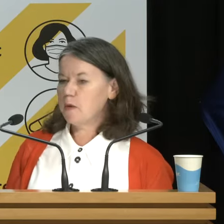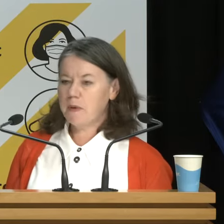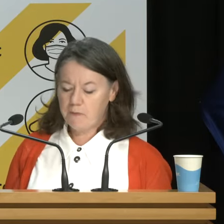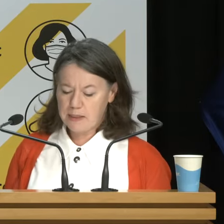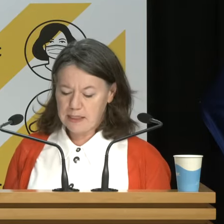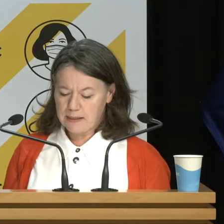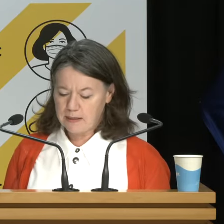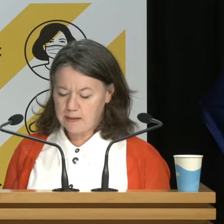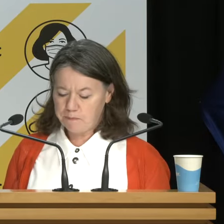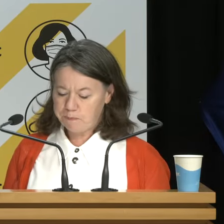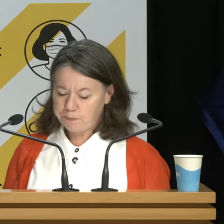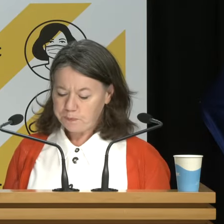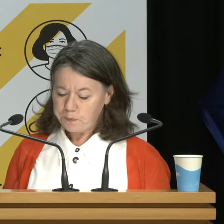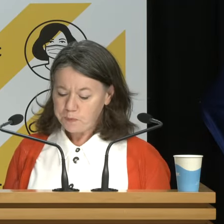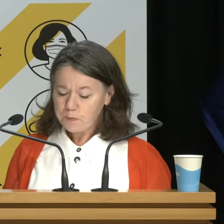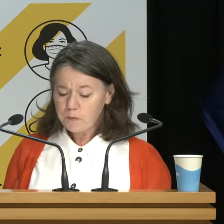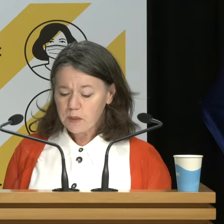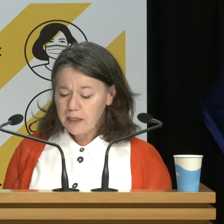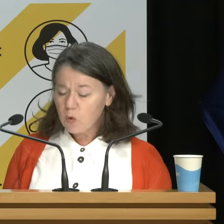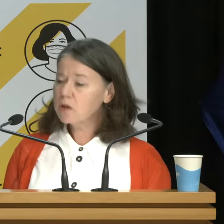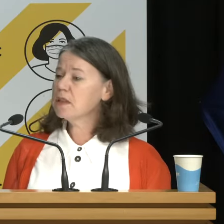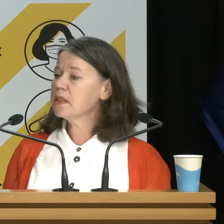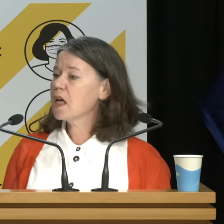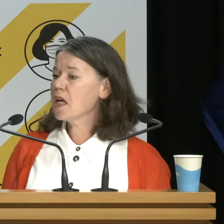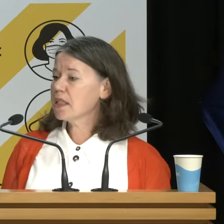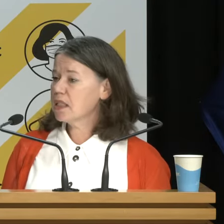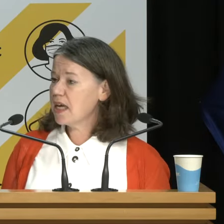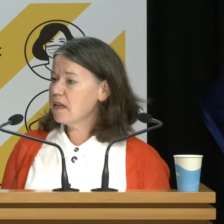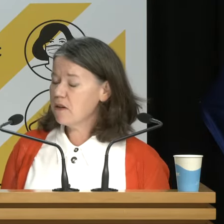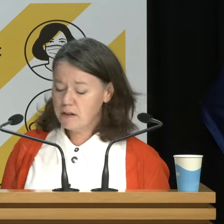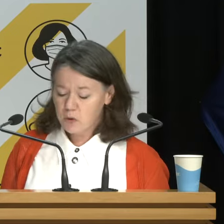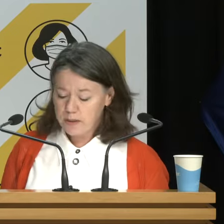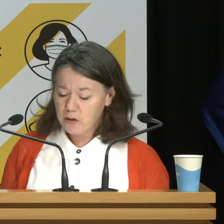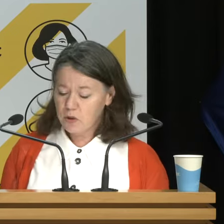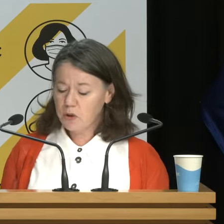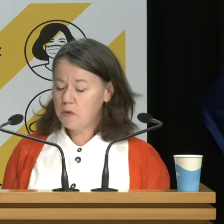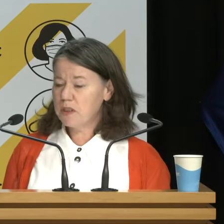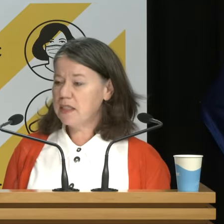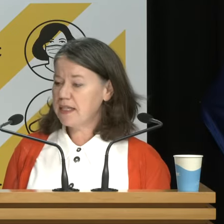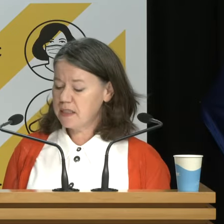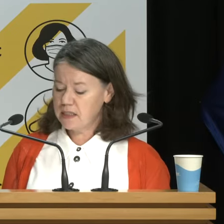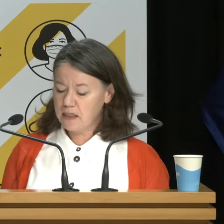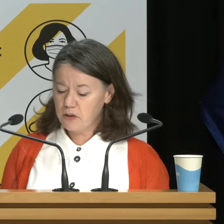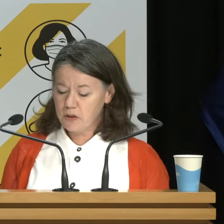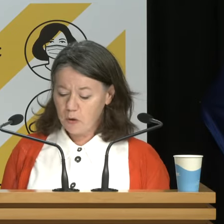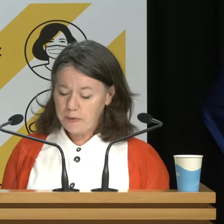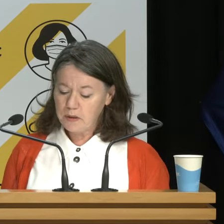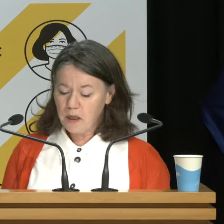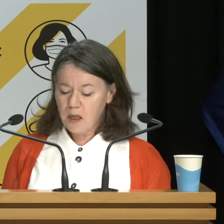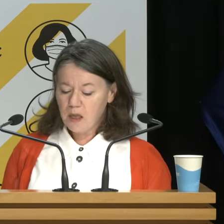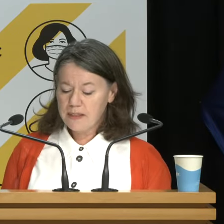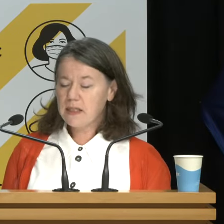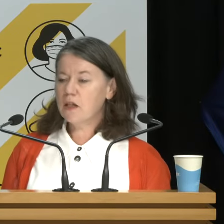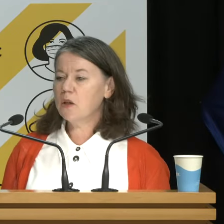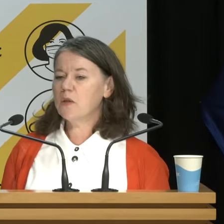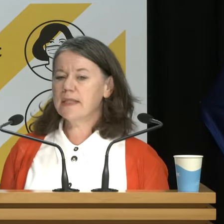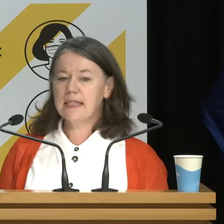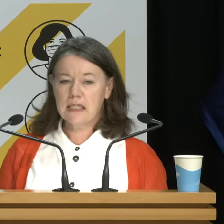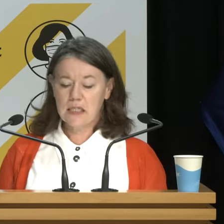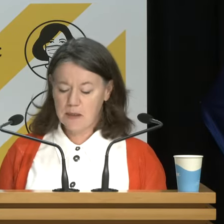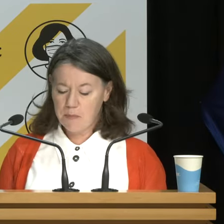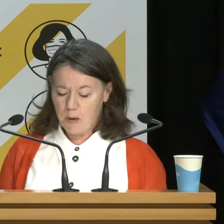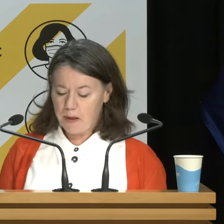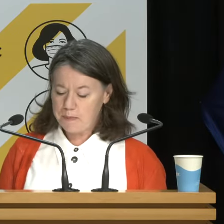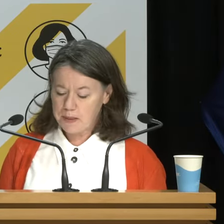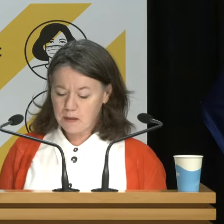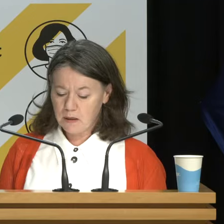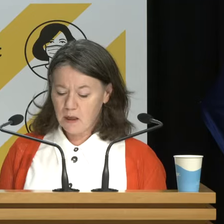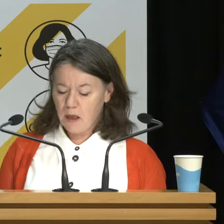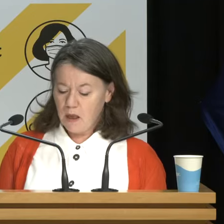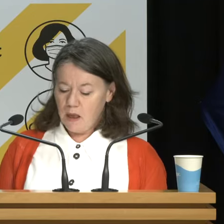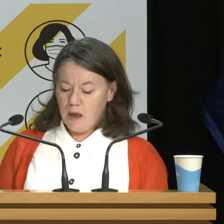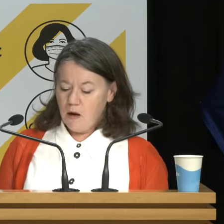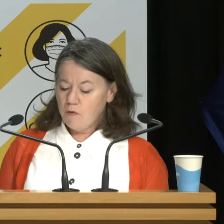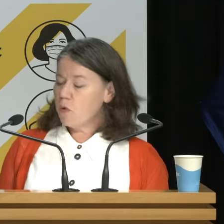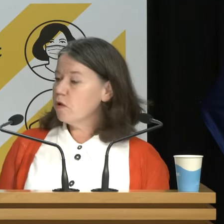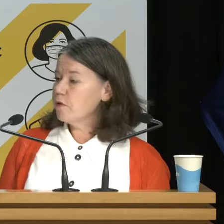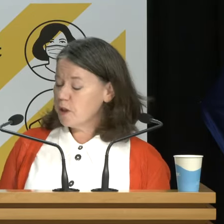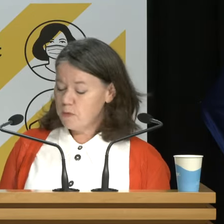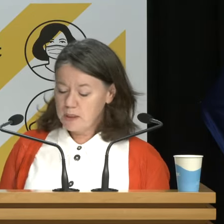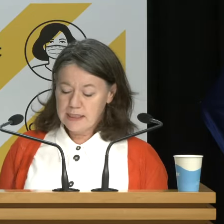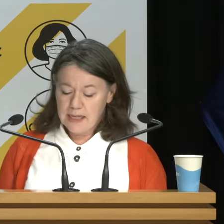undetected covered -- of Mac --